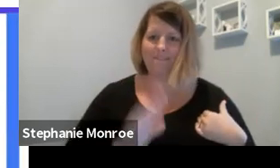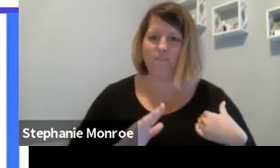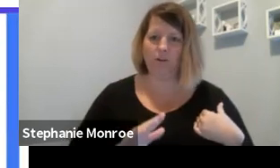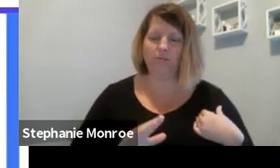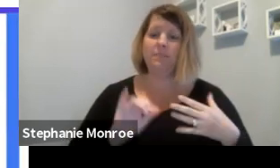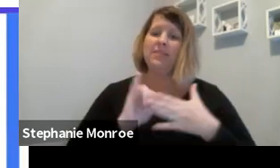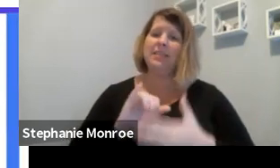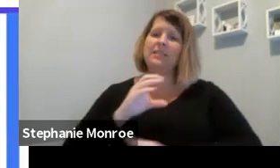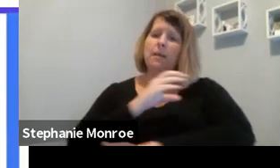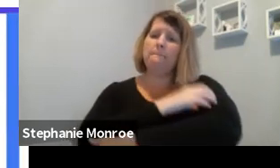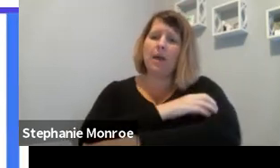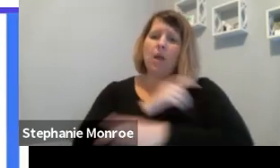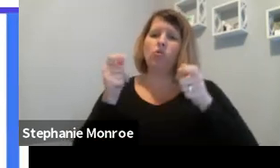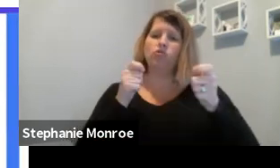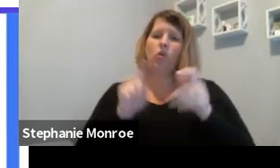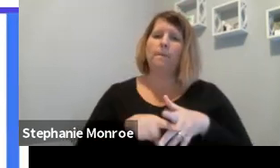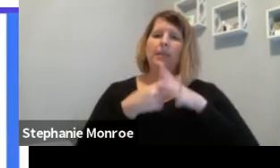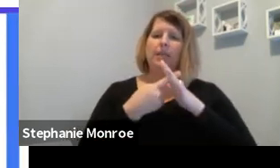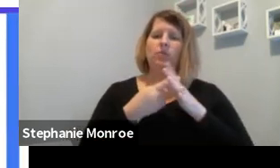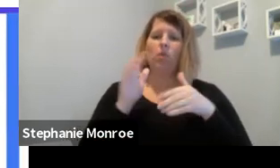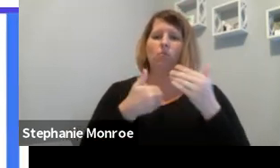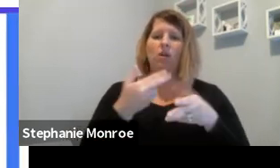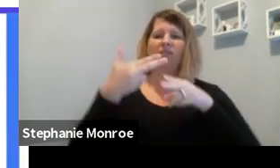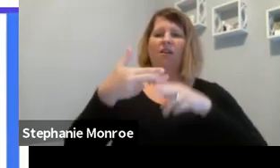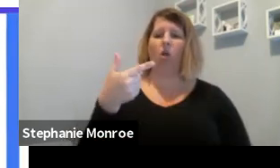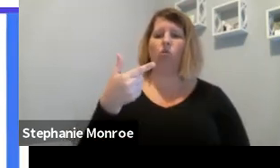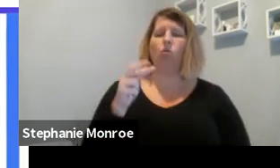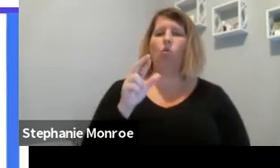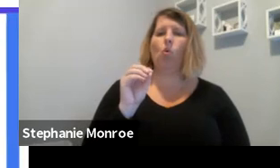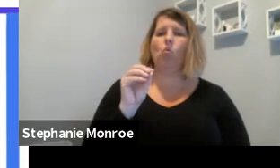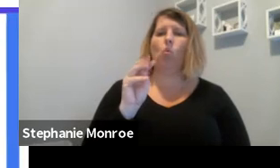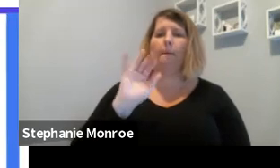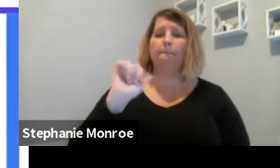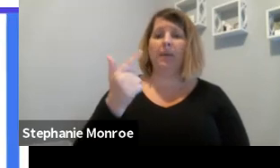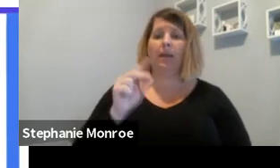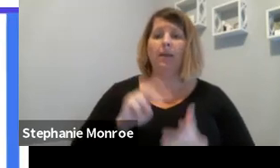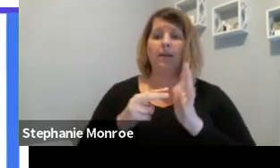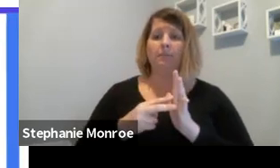with a process called grooming, in which the victim is manipulated by the abuser